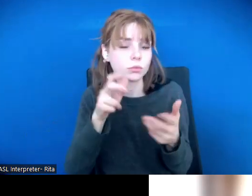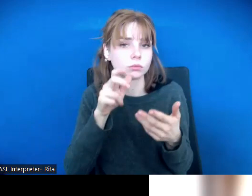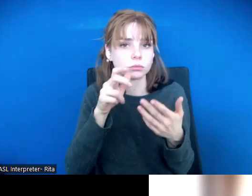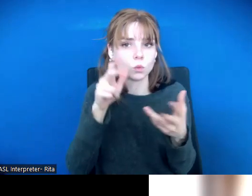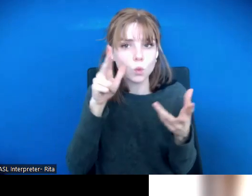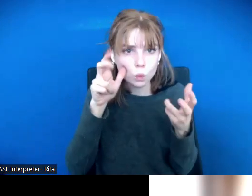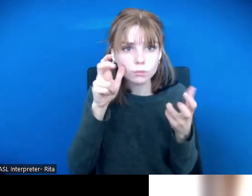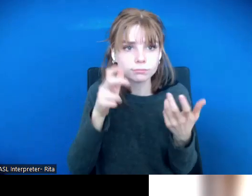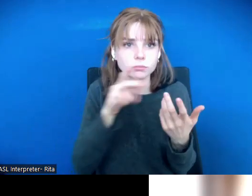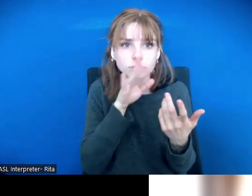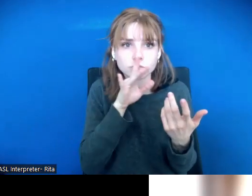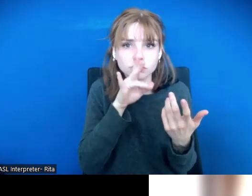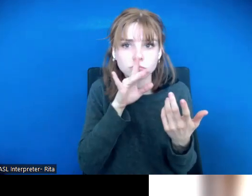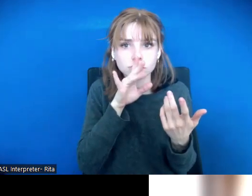Another great example I have got here is this is a tool available for individuals who are dyslexic or have a hard time reading. It is a small hand held device that has an L.E.D. screen. You will simply press on the text and run it across the screen. And then the device will read aloud to you what